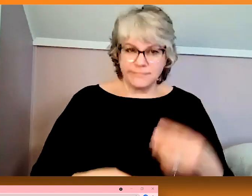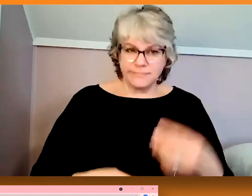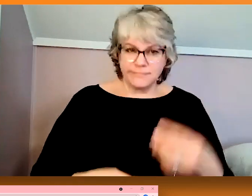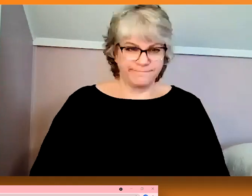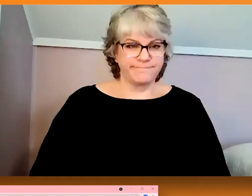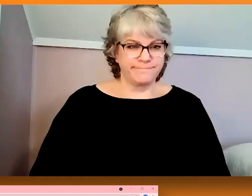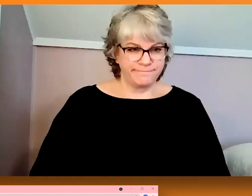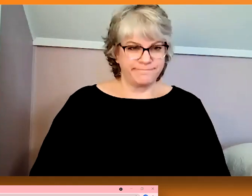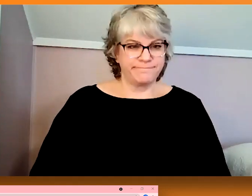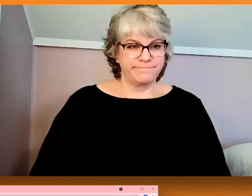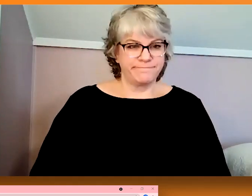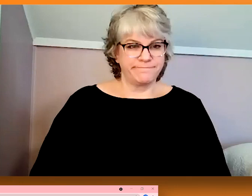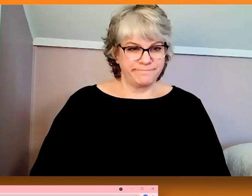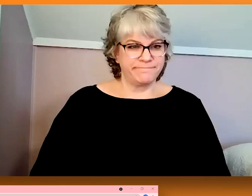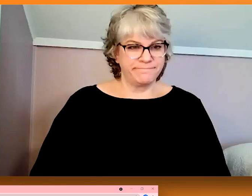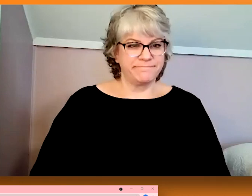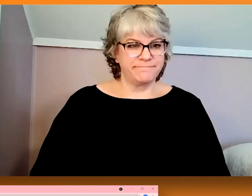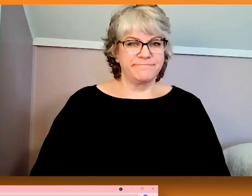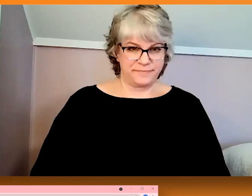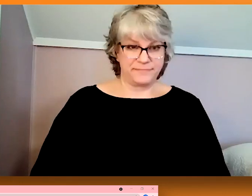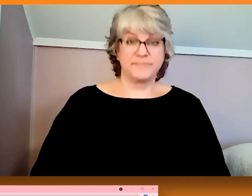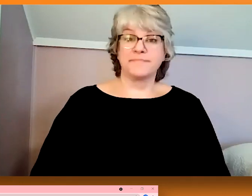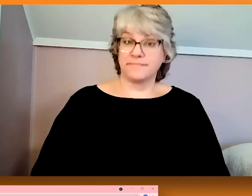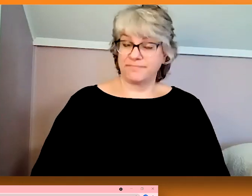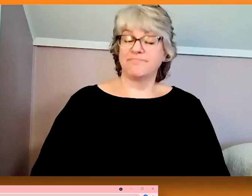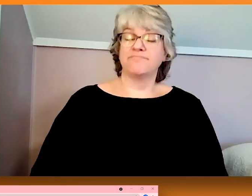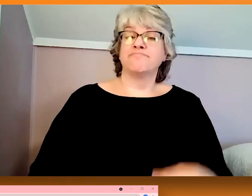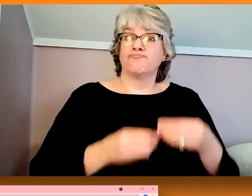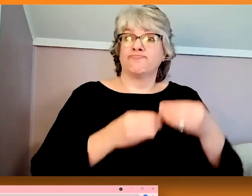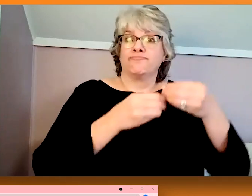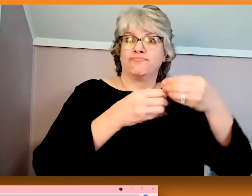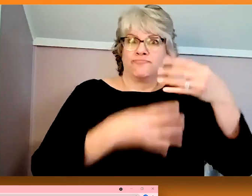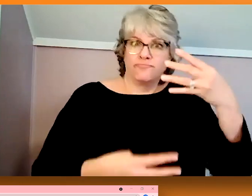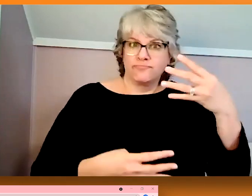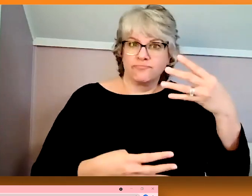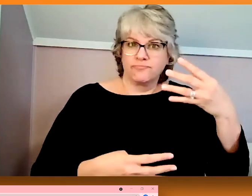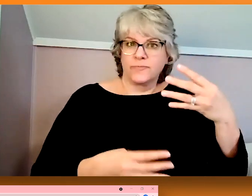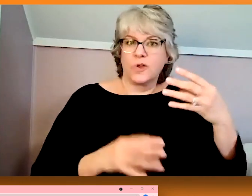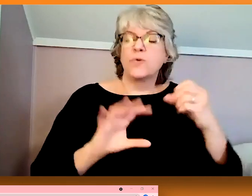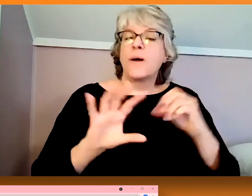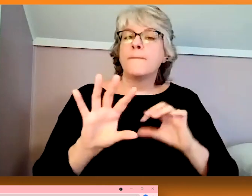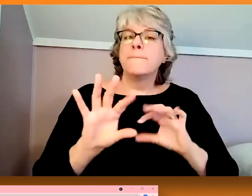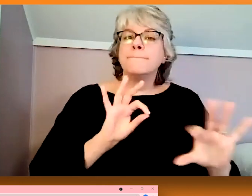331. Then once all these come up, you can choose different sorts.